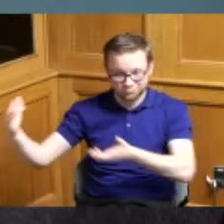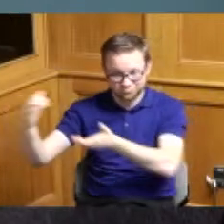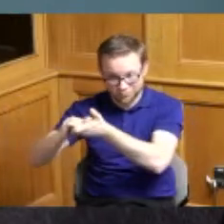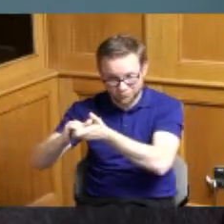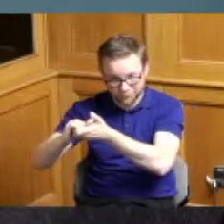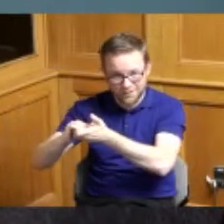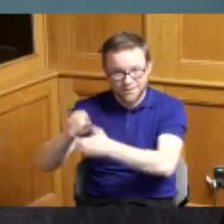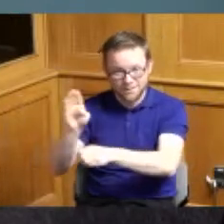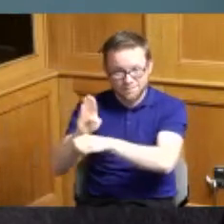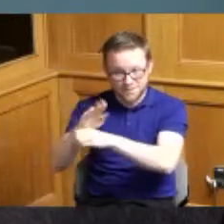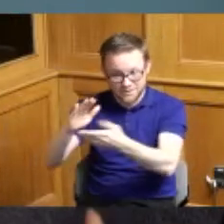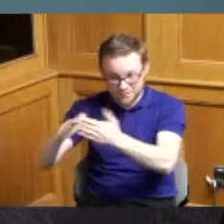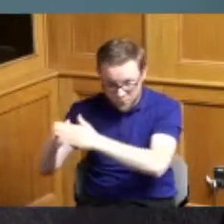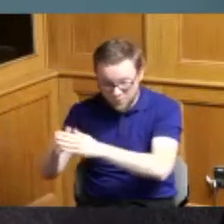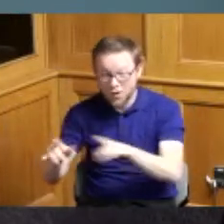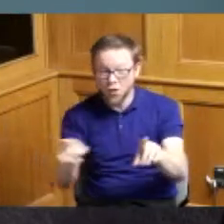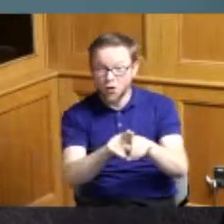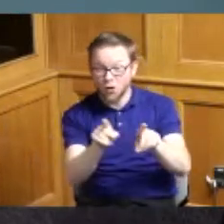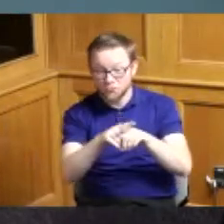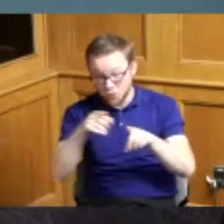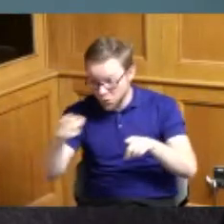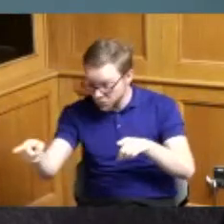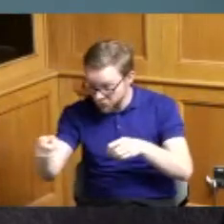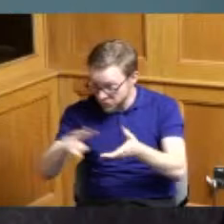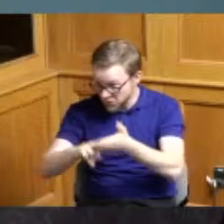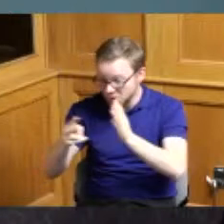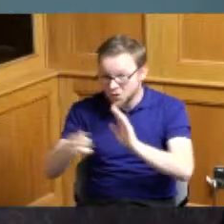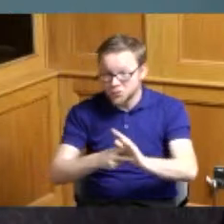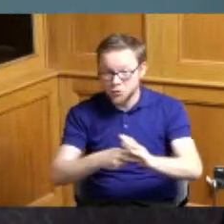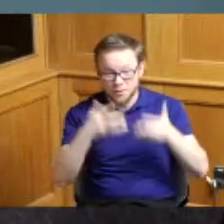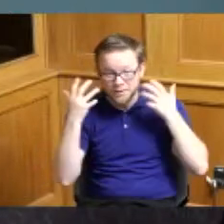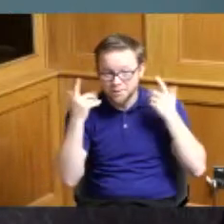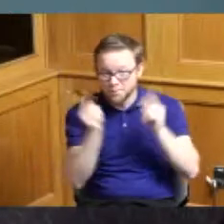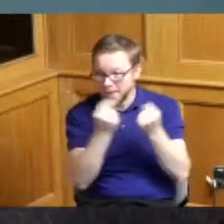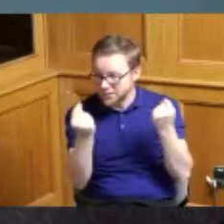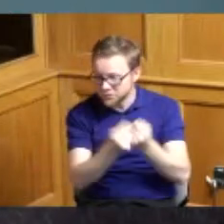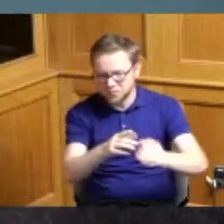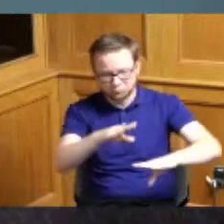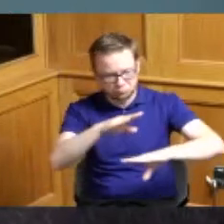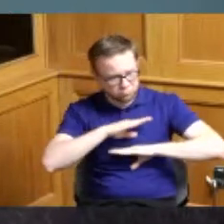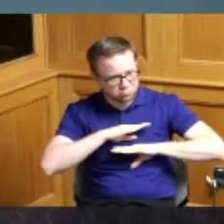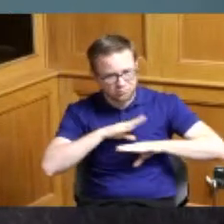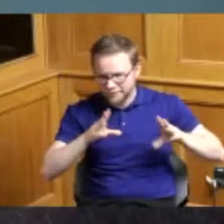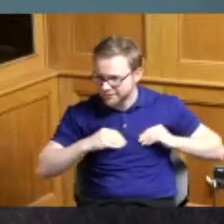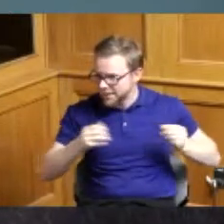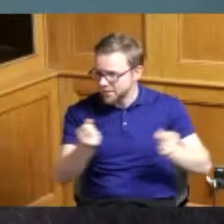okay with everything you just said and it will not trigger anything in their lease for any additional